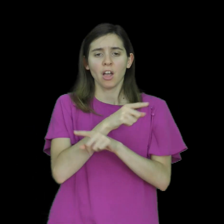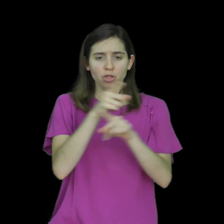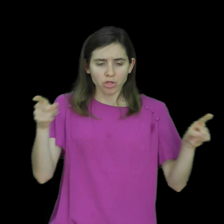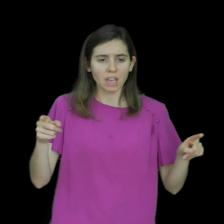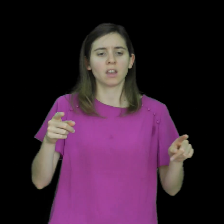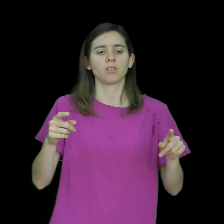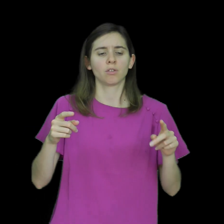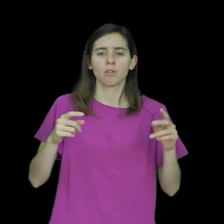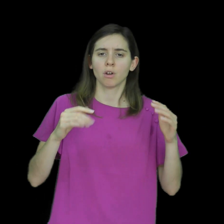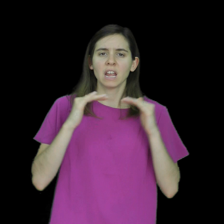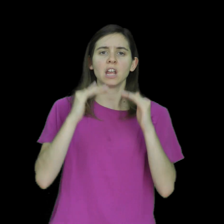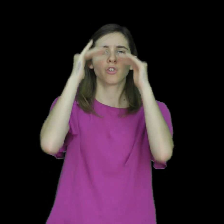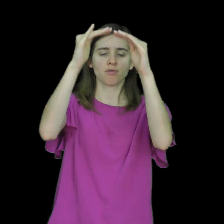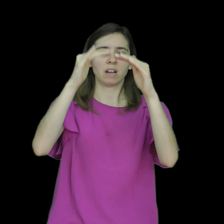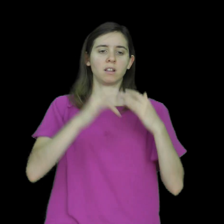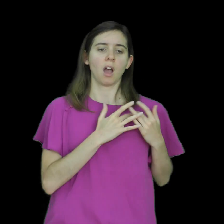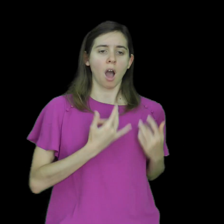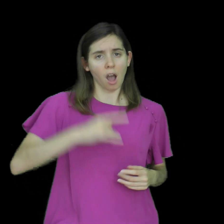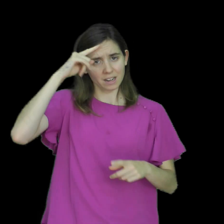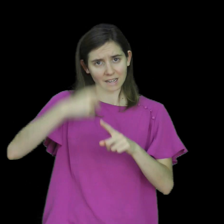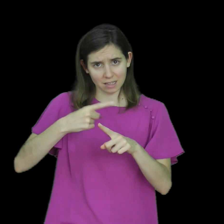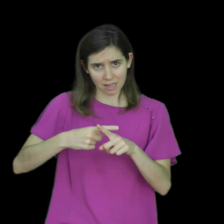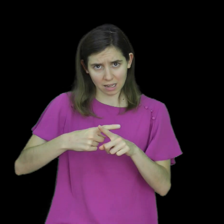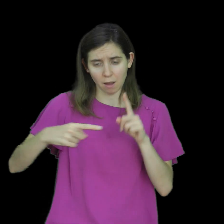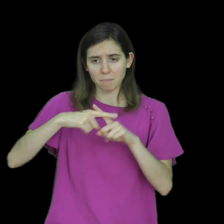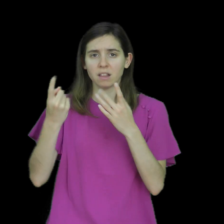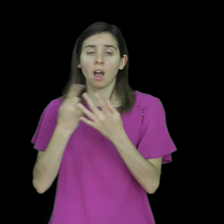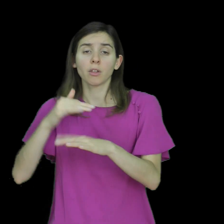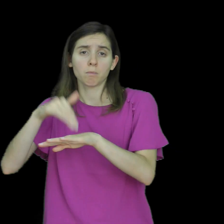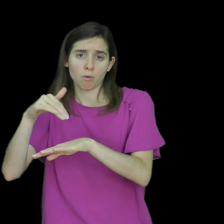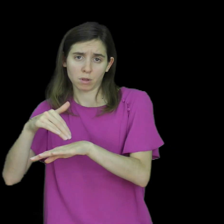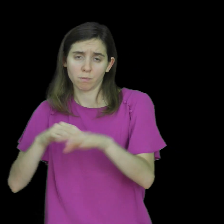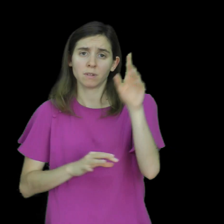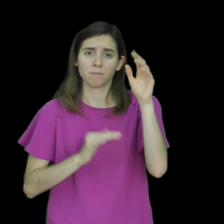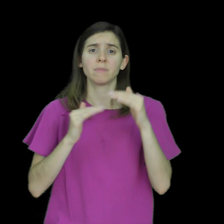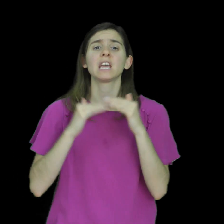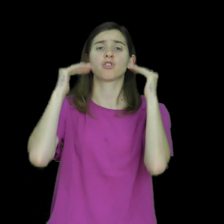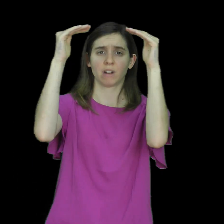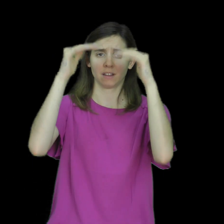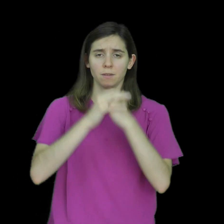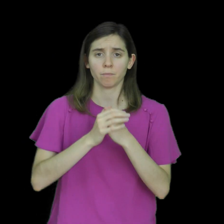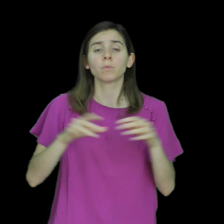the risk of heart disease and many other devastating complications. They also suck